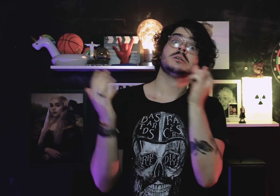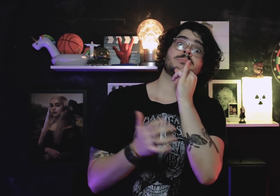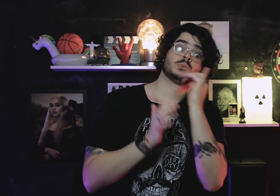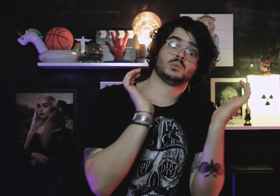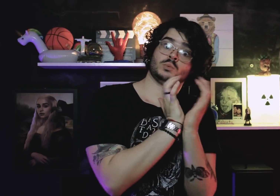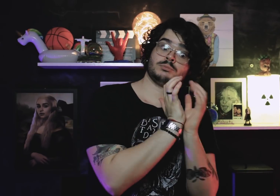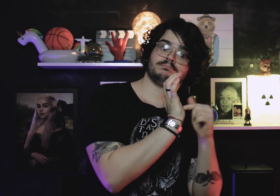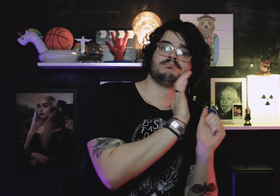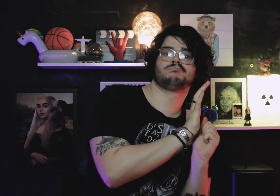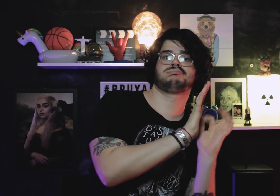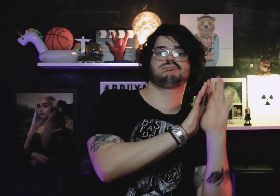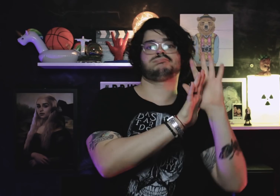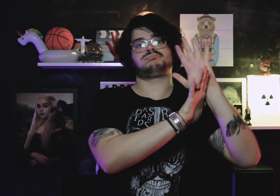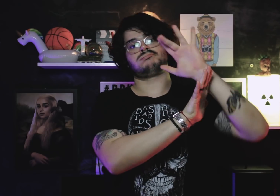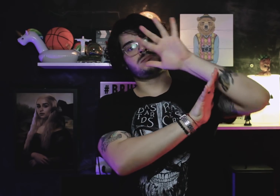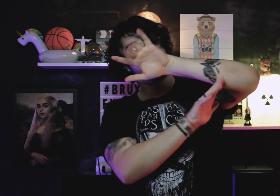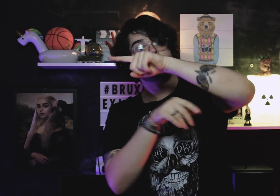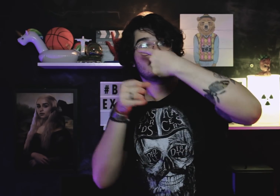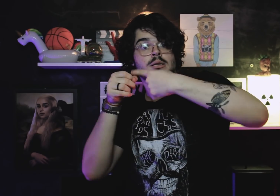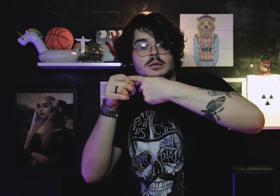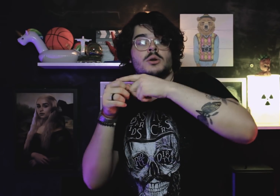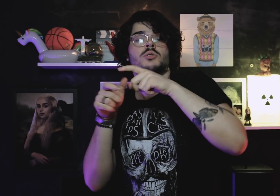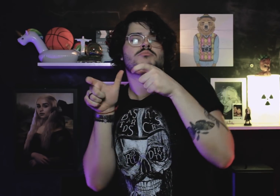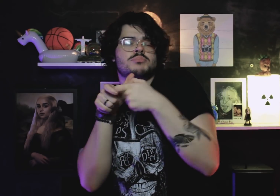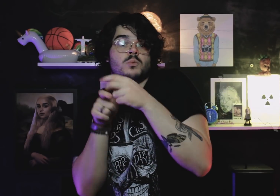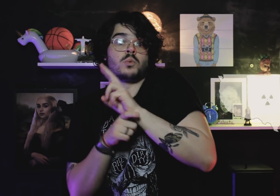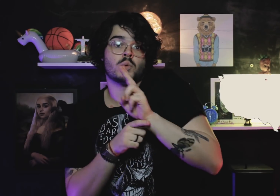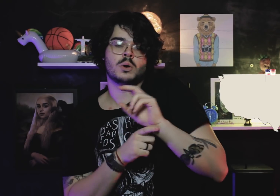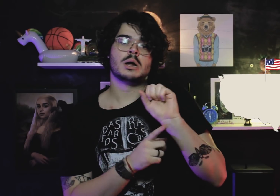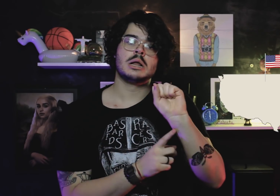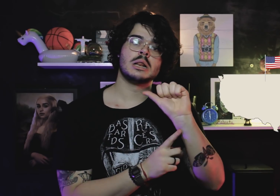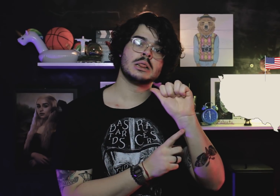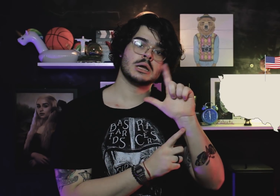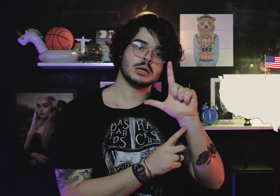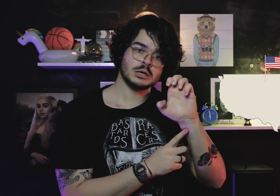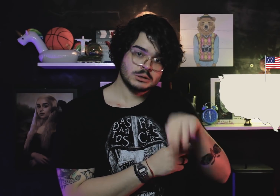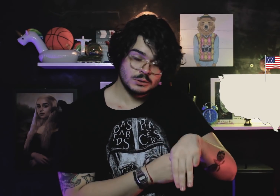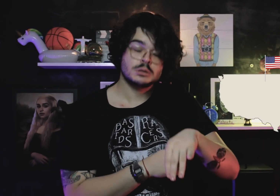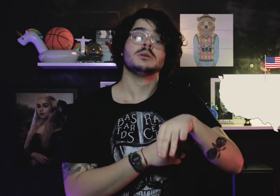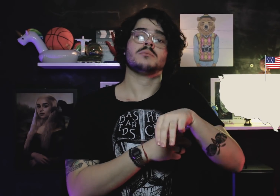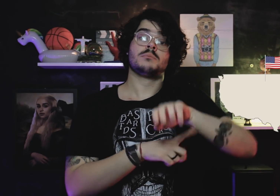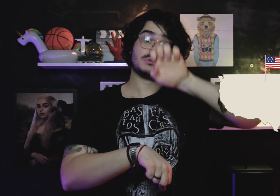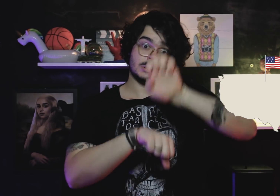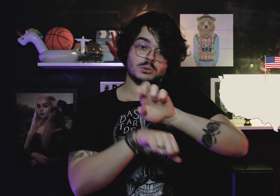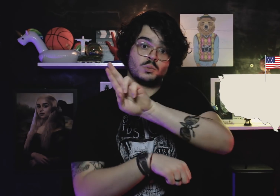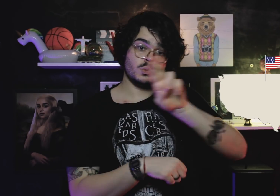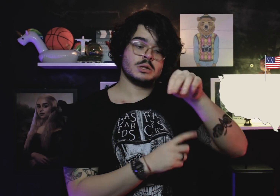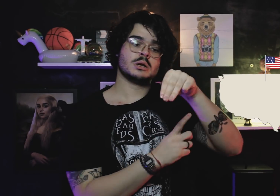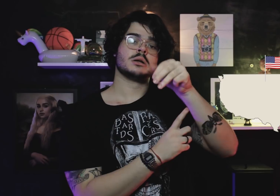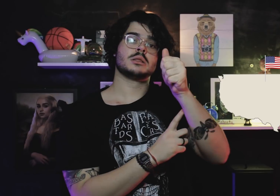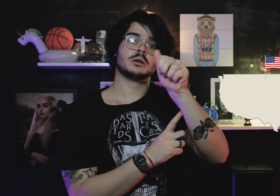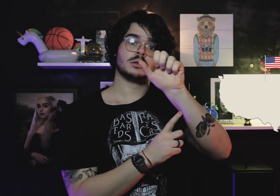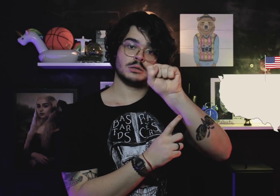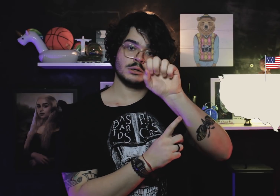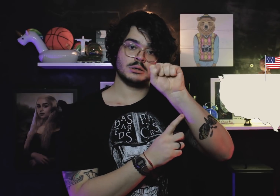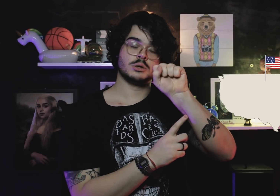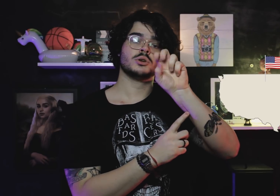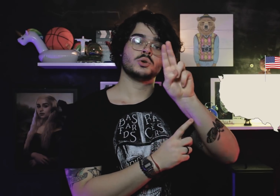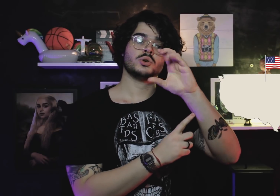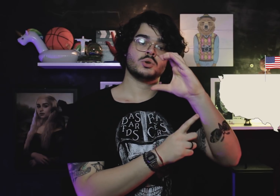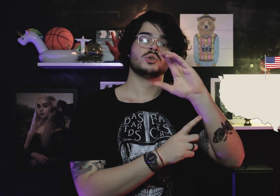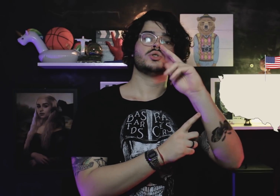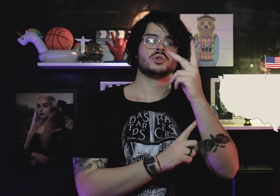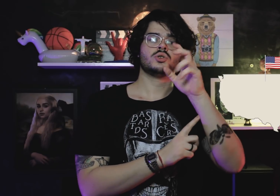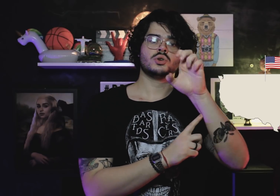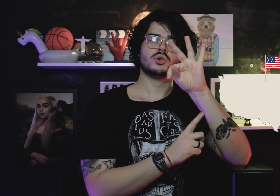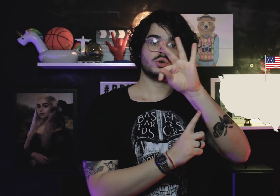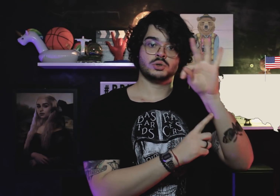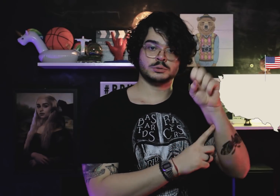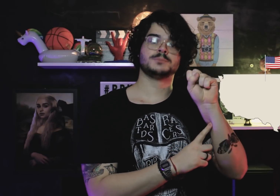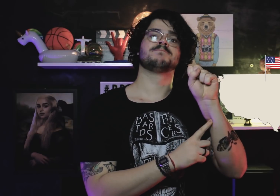one was the village of Salem, Massachusetts,